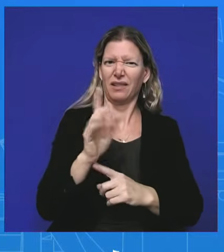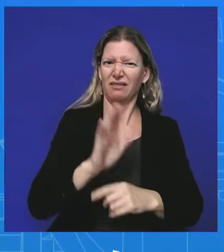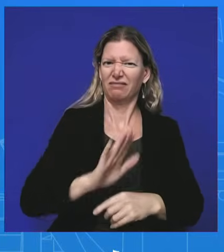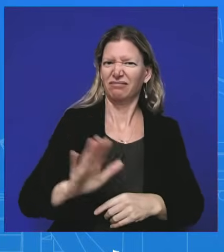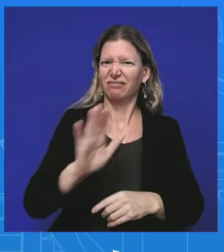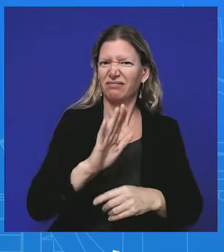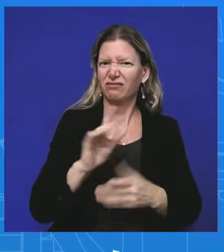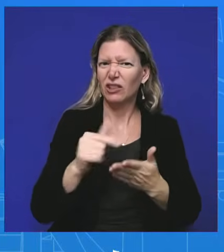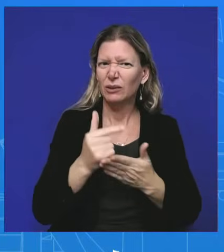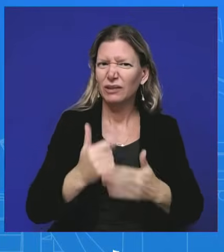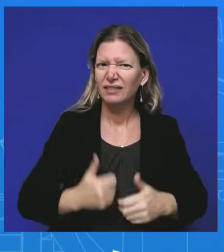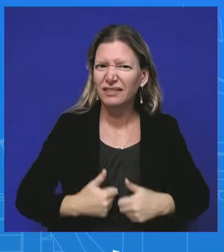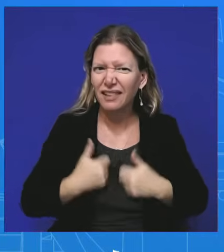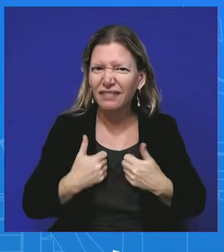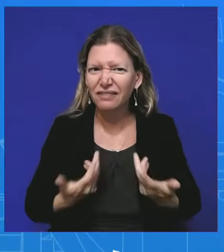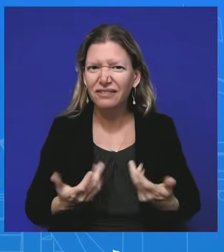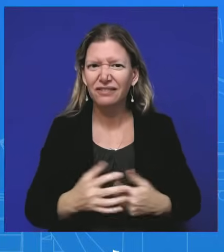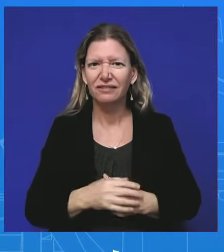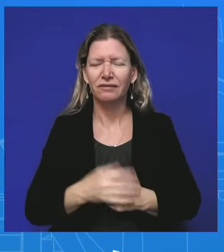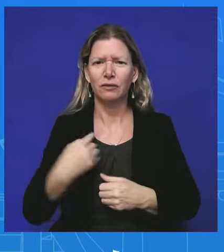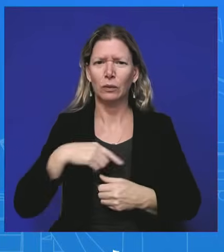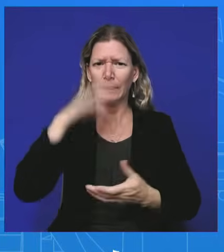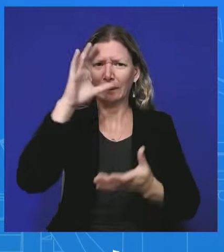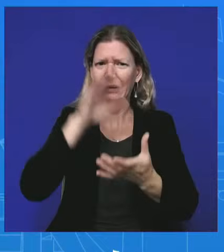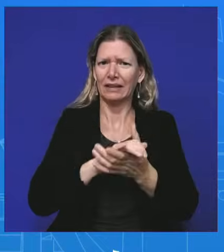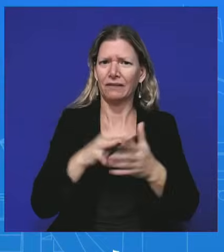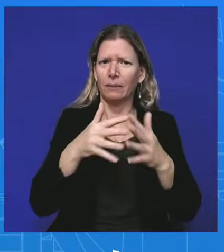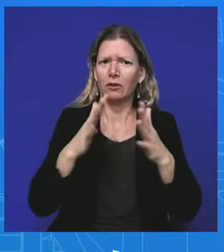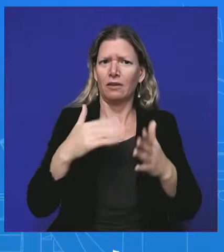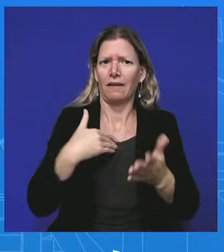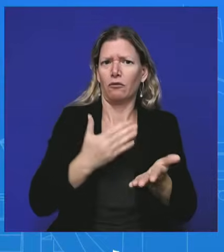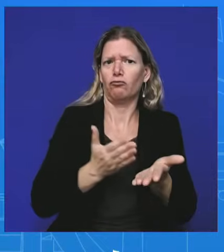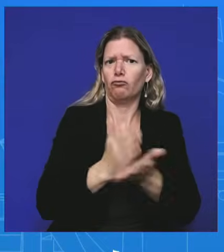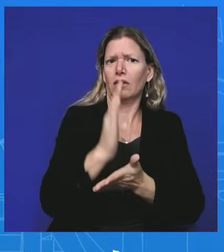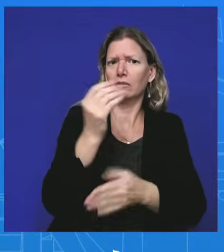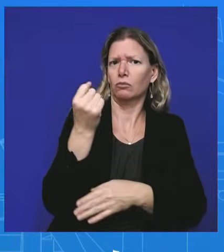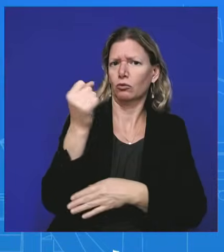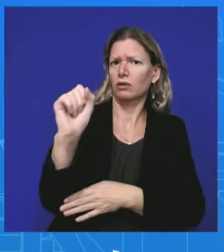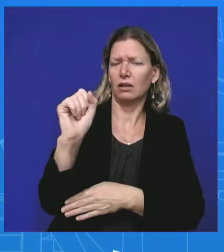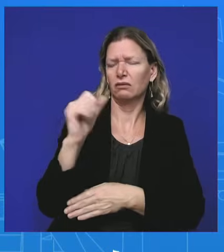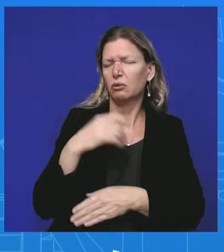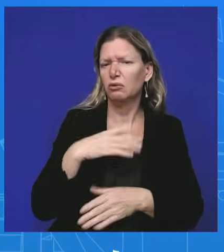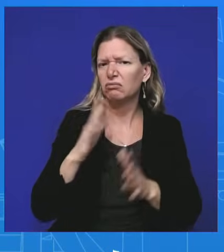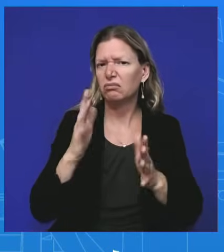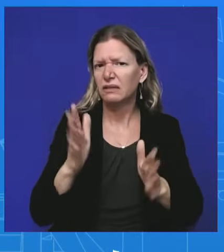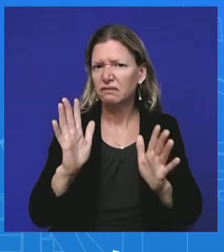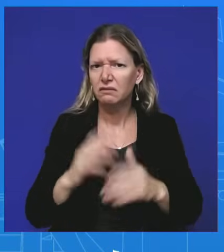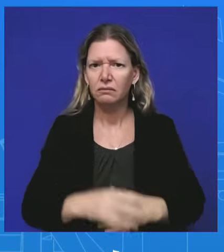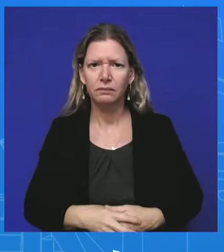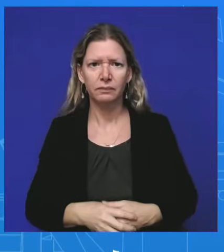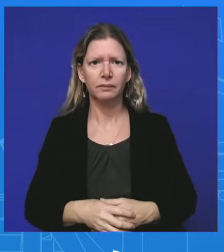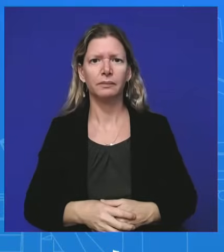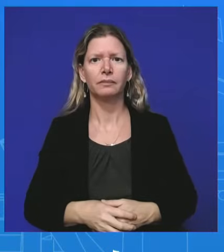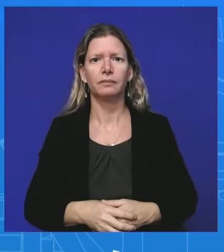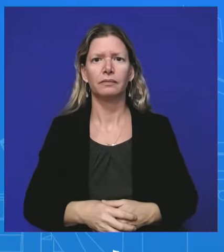And I'll just leave it there. Go ahead, Nandita. The Press: Just quickly following up on Mayor Benjamin's appearance yesterday.